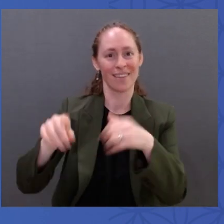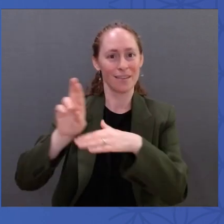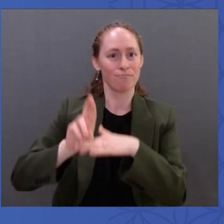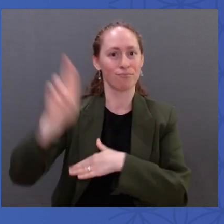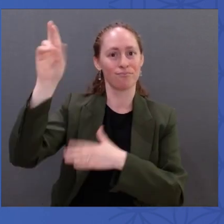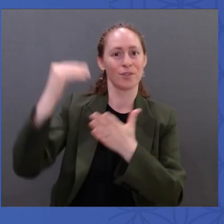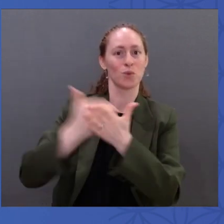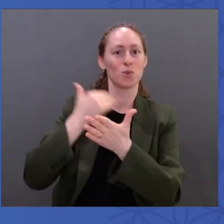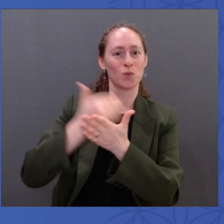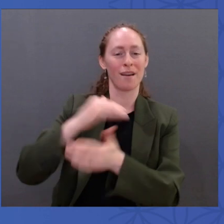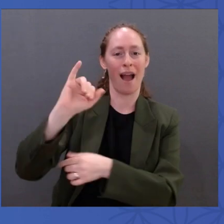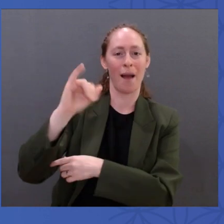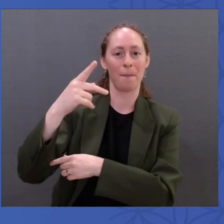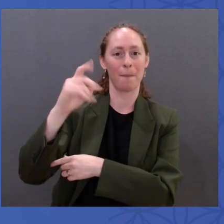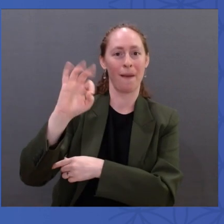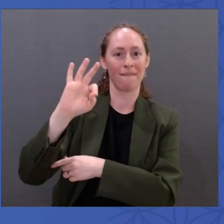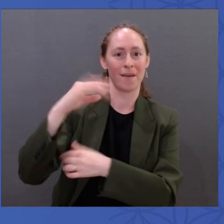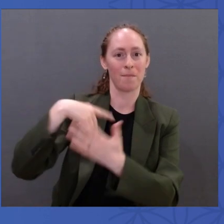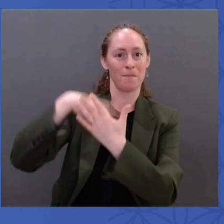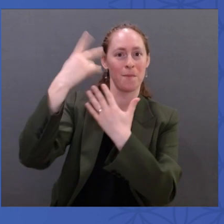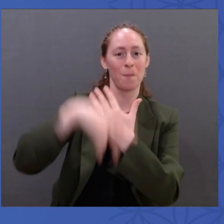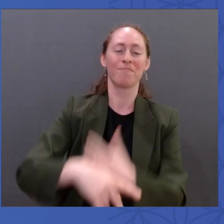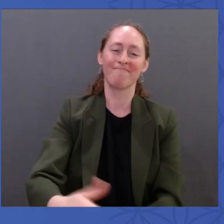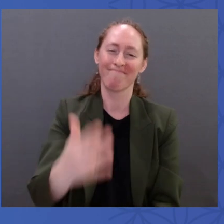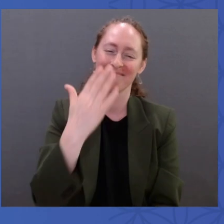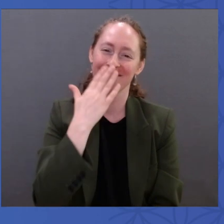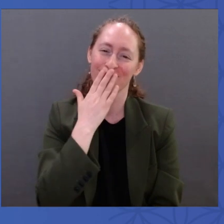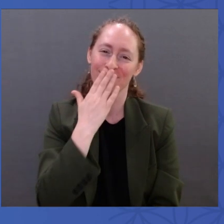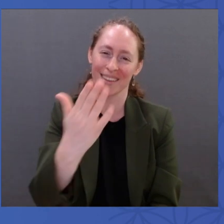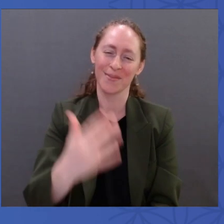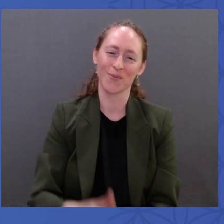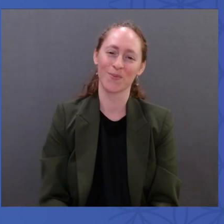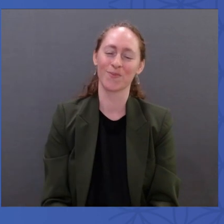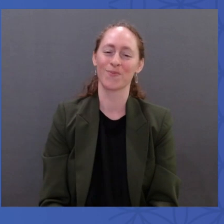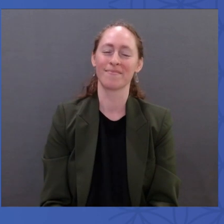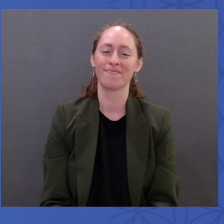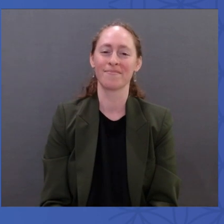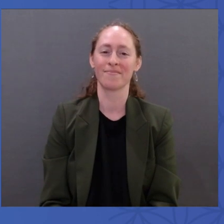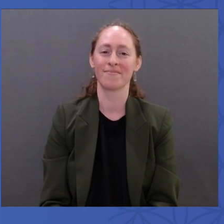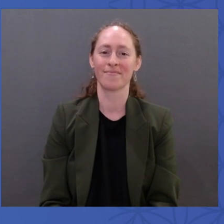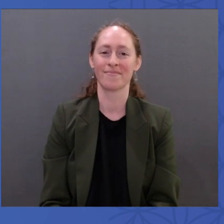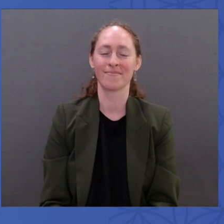Secretary Blinken: Thank you very much, Prime Minister. I'd like now to call upon the President of the Republic of Korea, President Yoon.